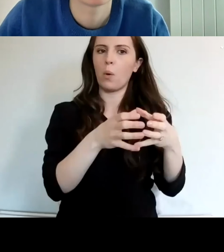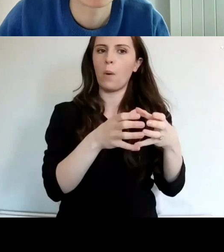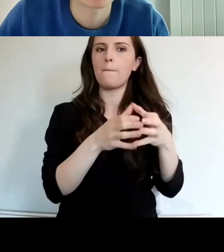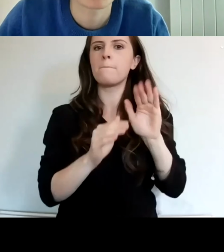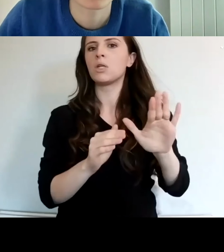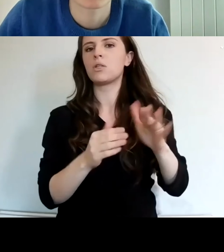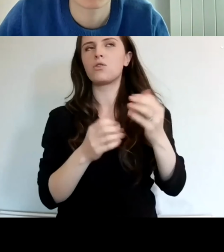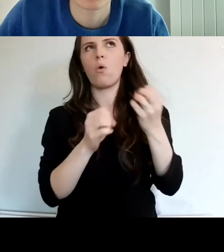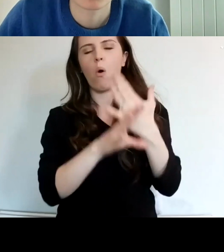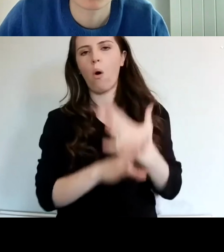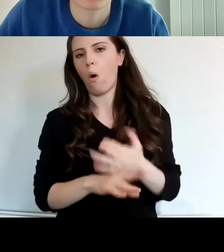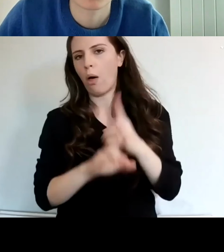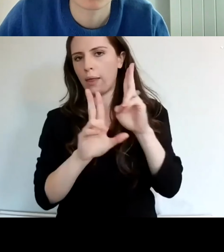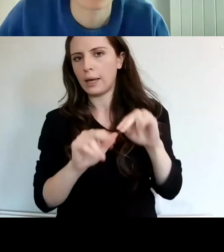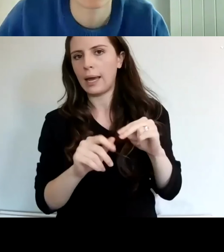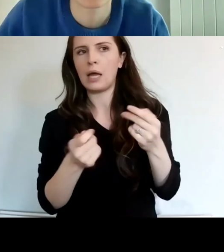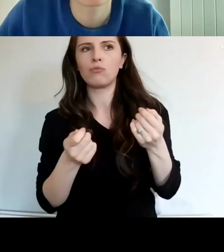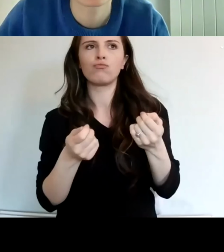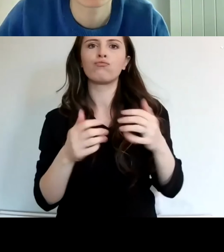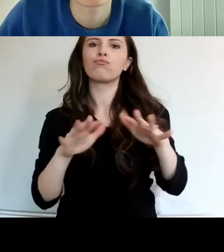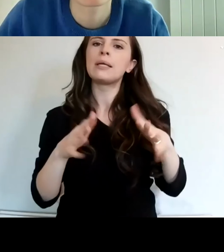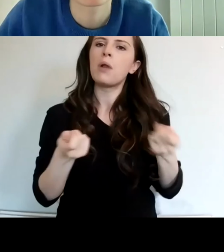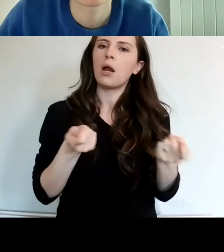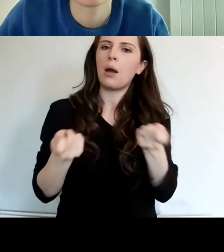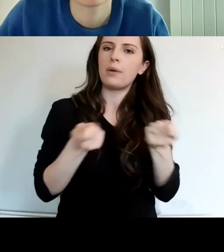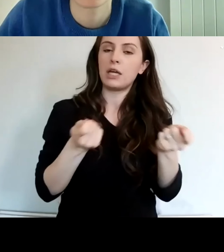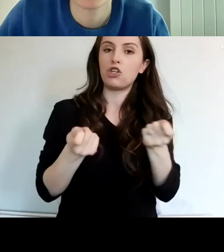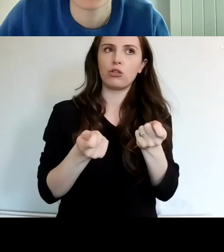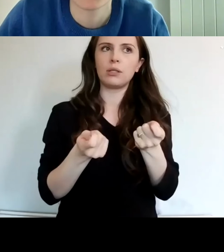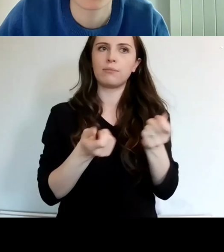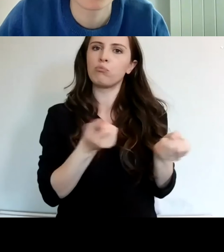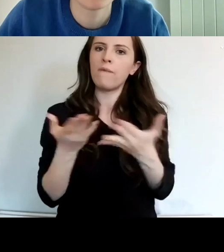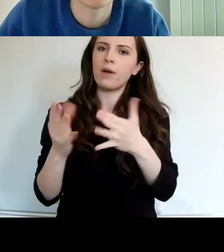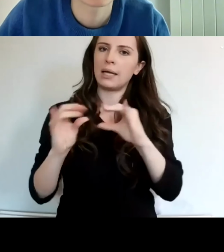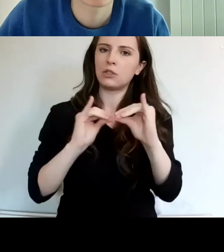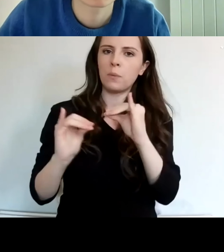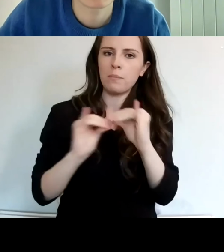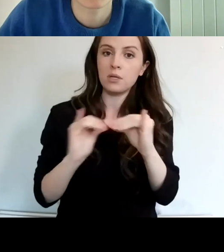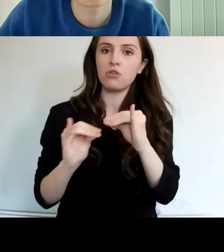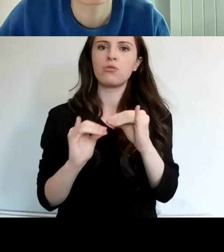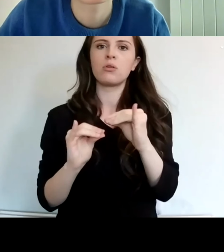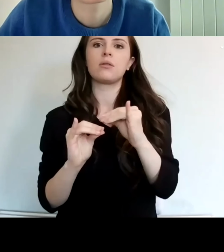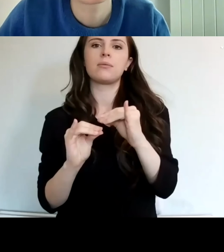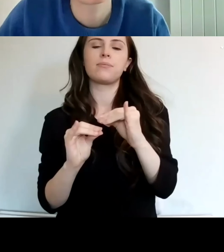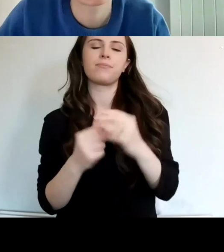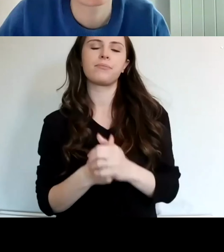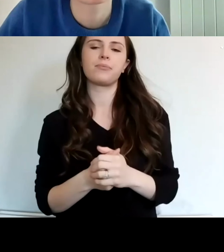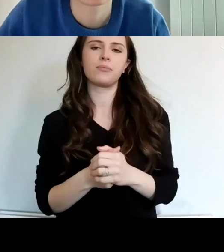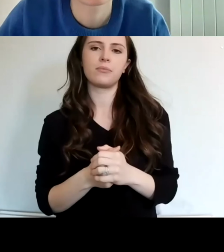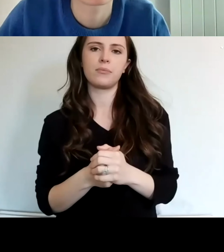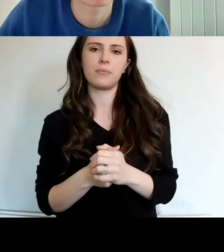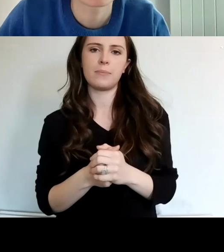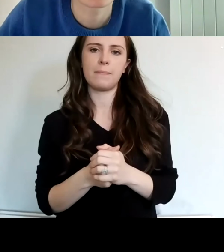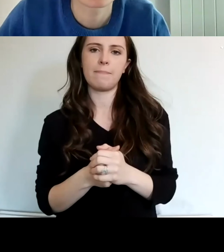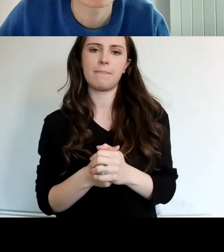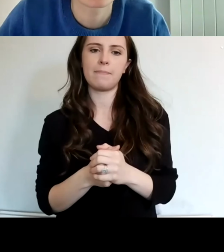to ensure that interpretation in sign language is provided. It introduces some conditions.